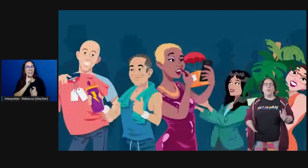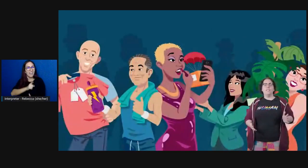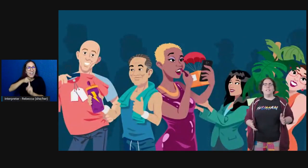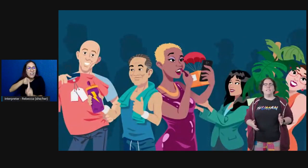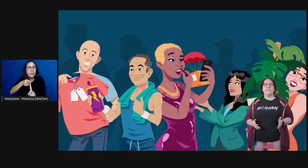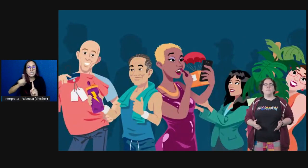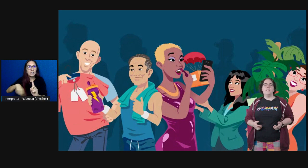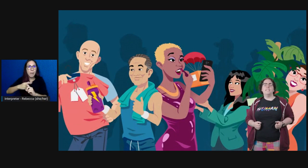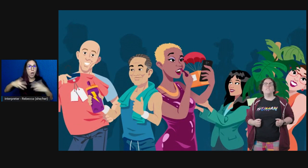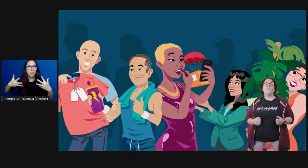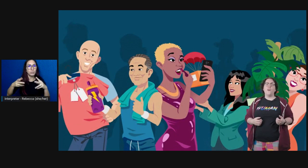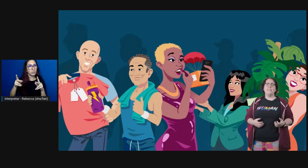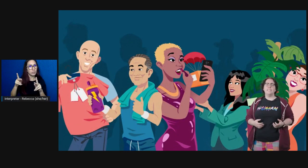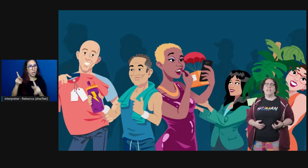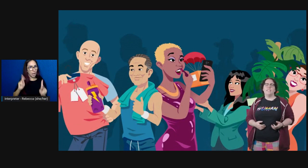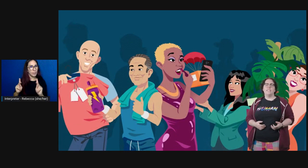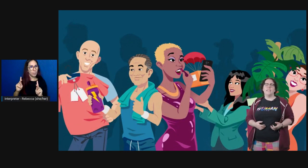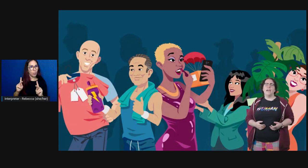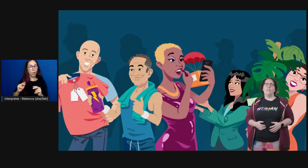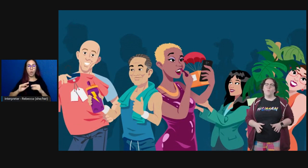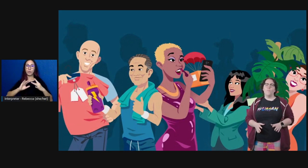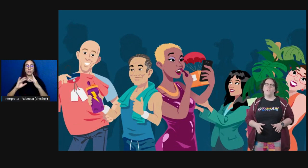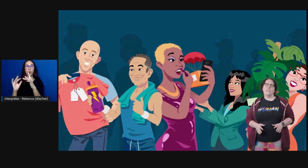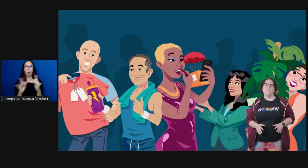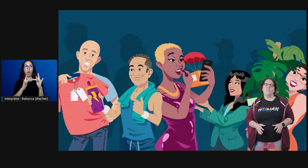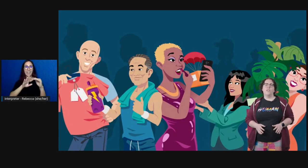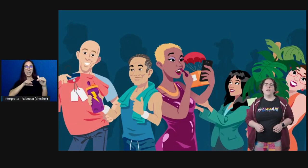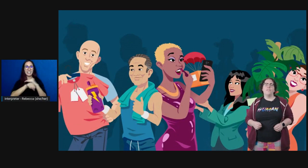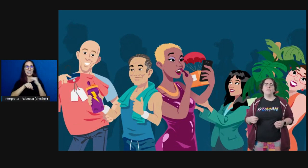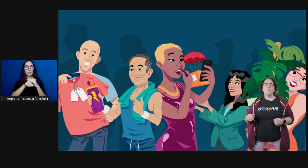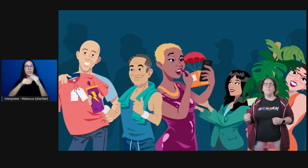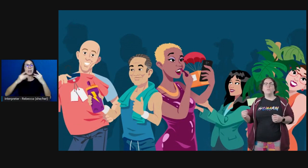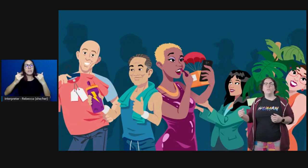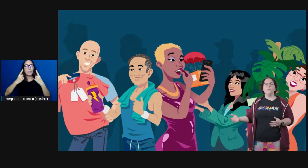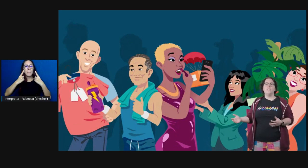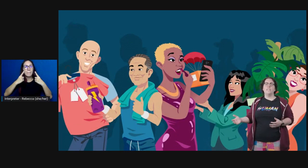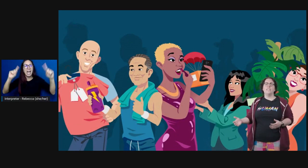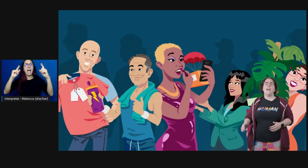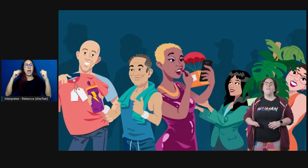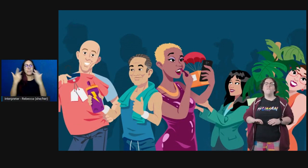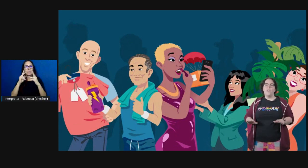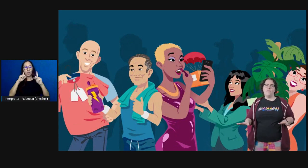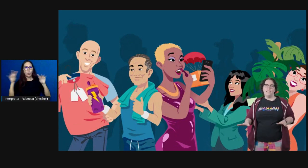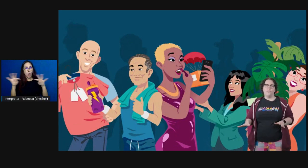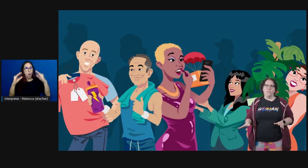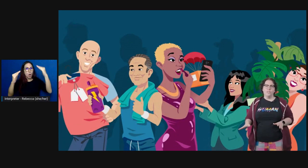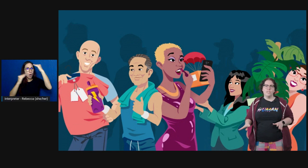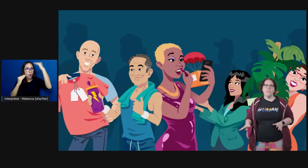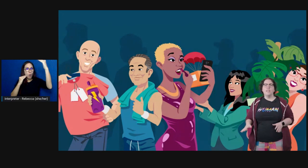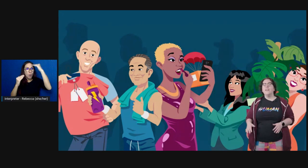Online accessibility is finally starting to get a lot more attention and that the people who use the Internet are very different.